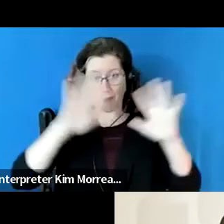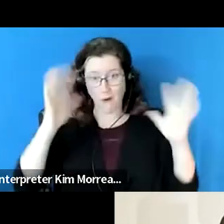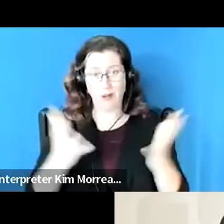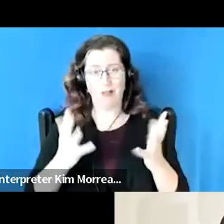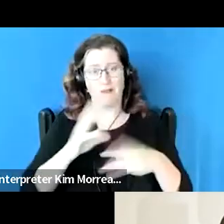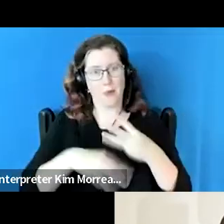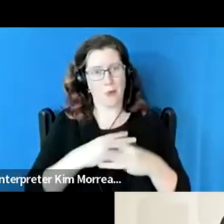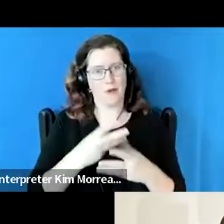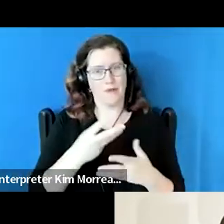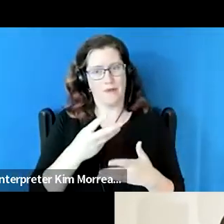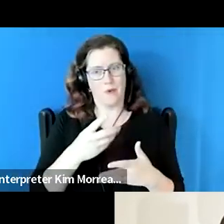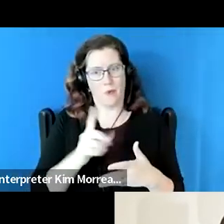in which we are, but it's not easy.